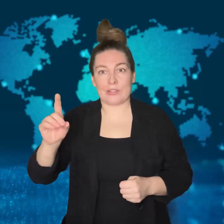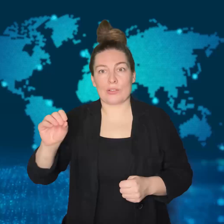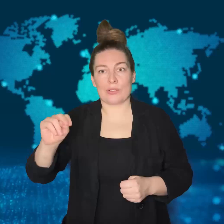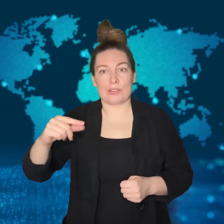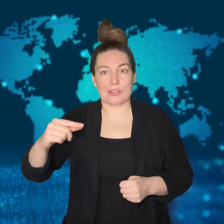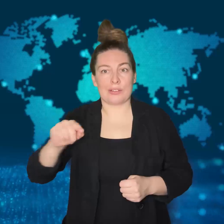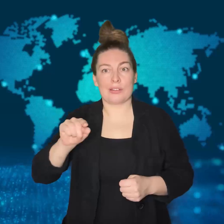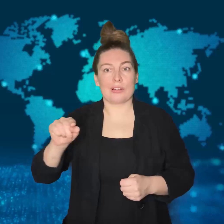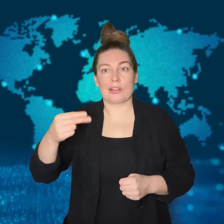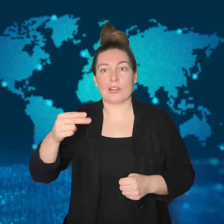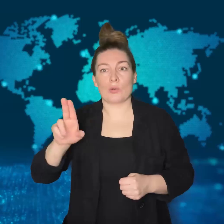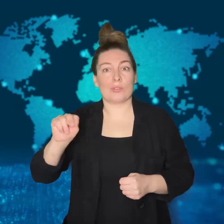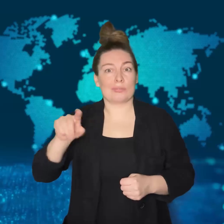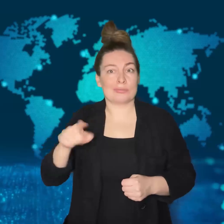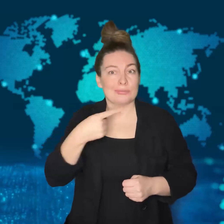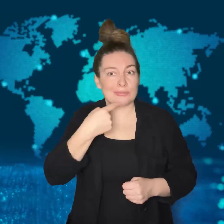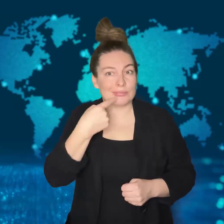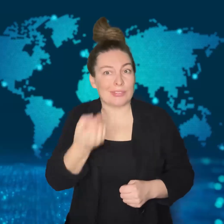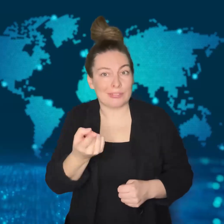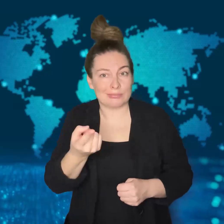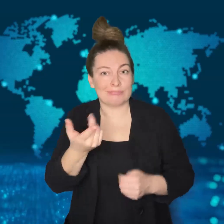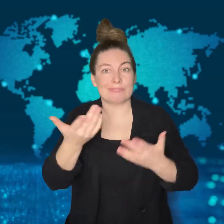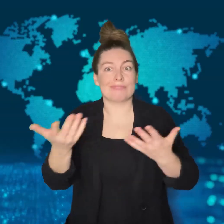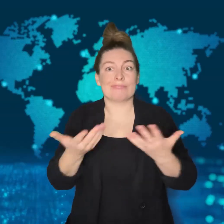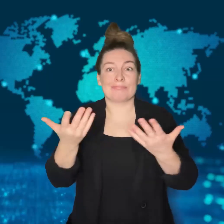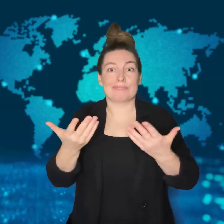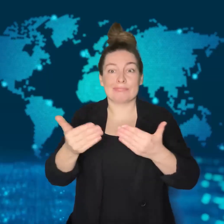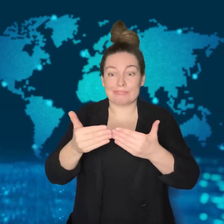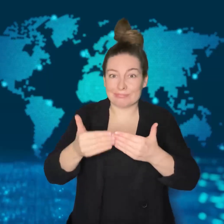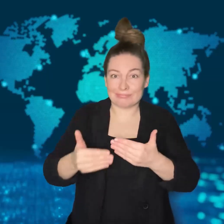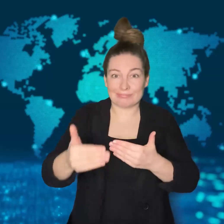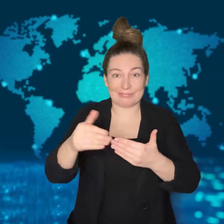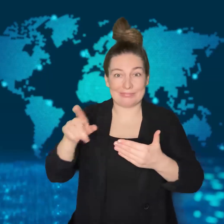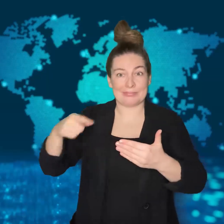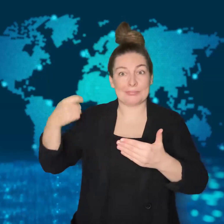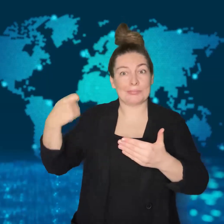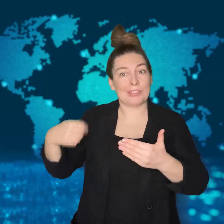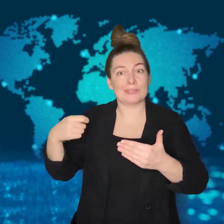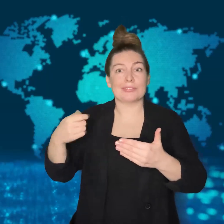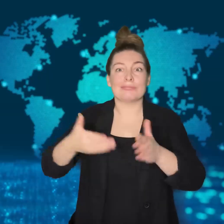saying that would minimize the social confusion.